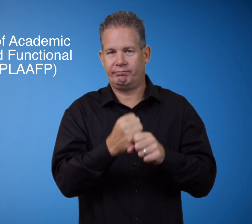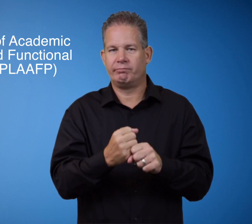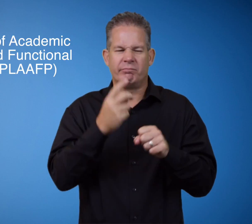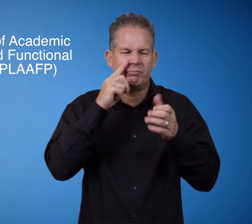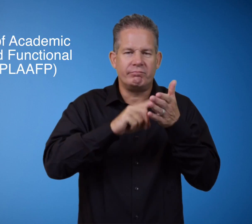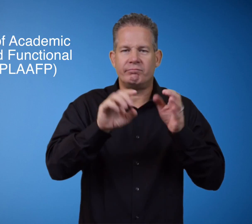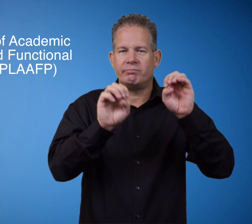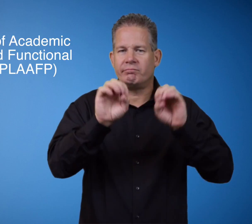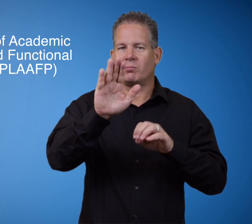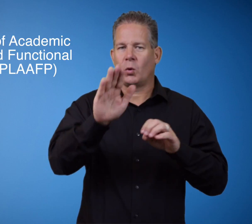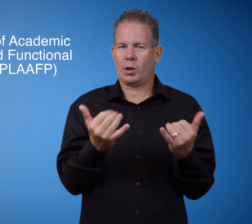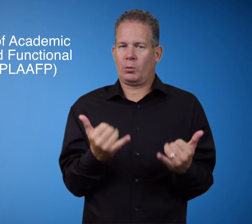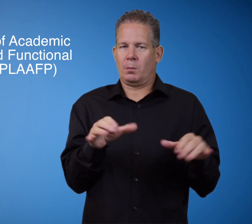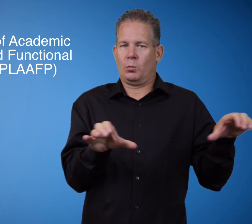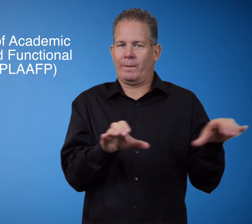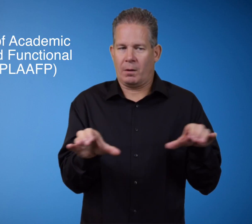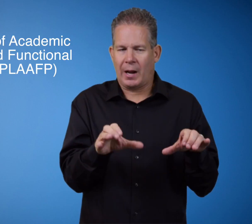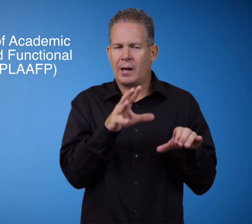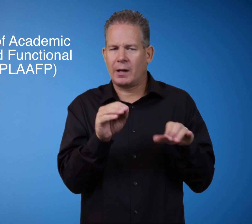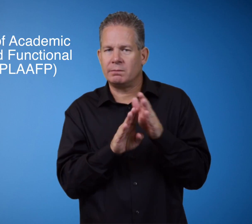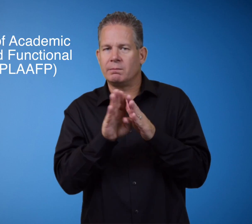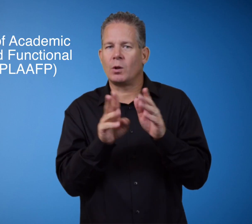These summaries are developed using evaluations of your performance